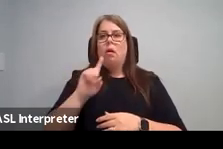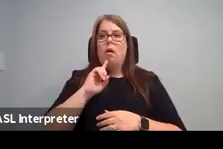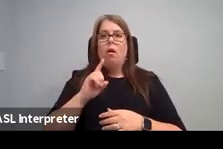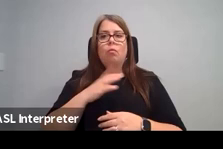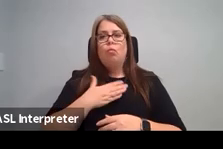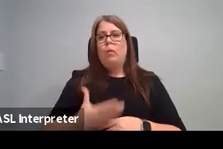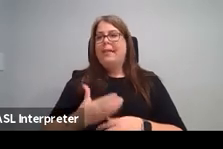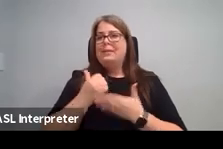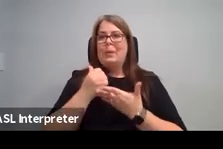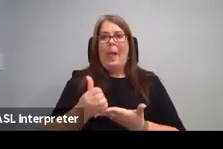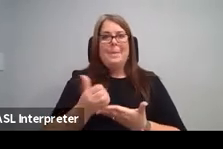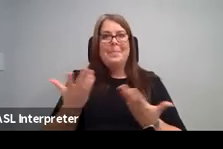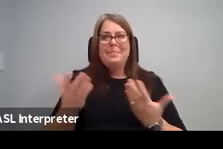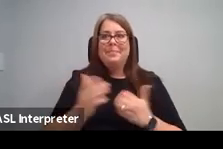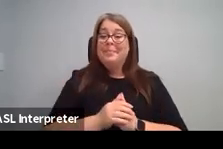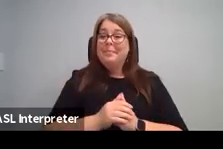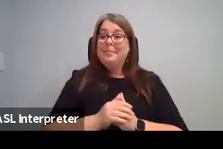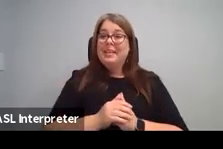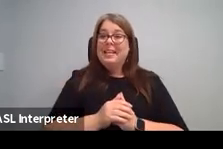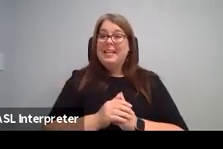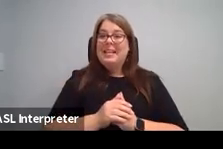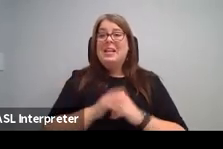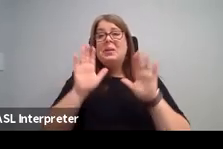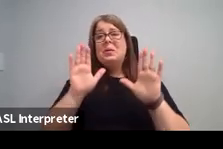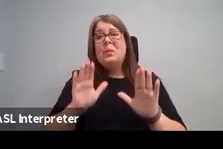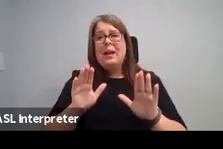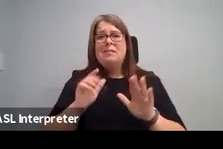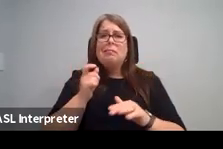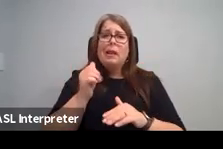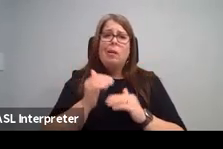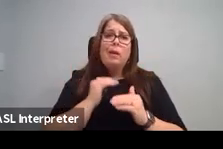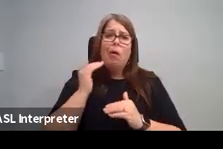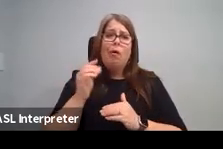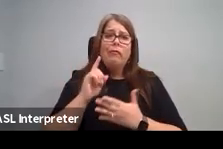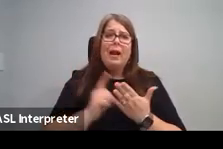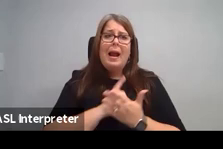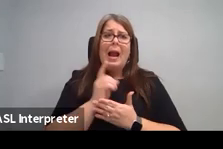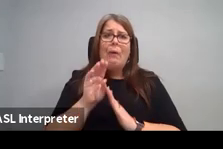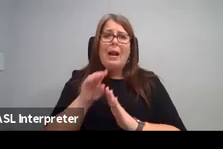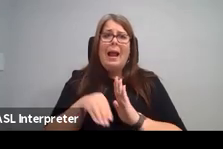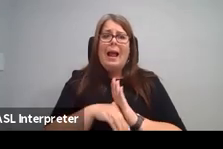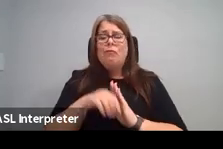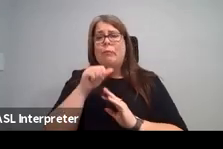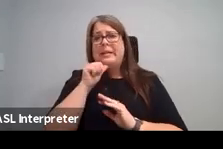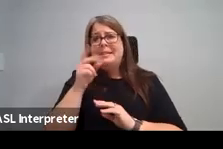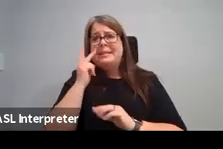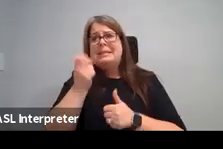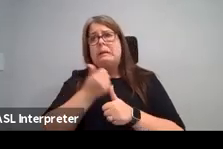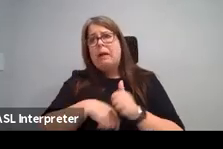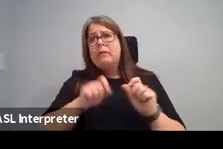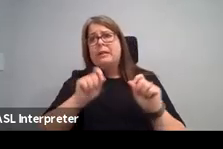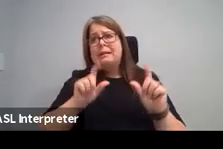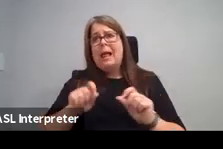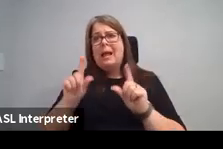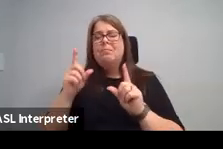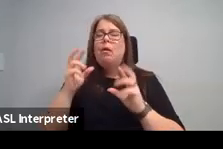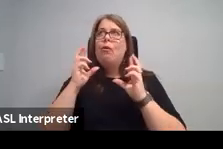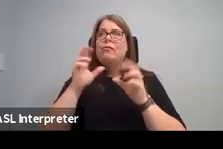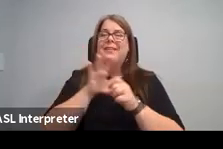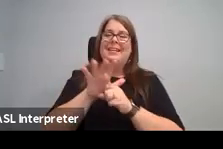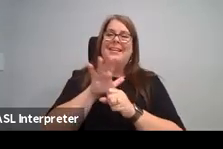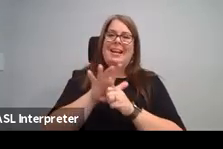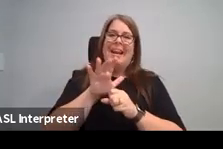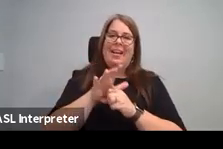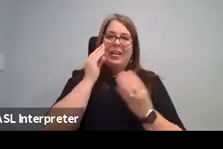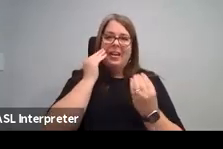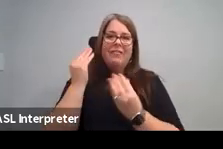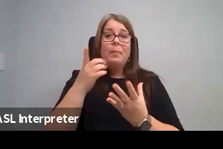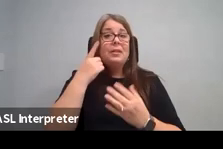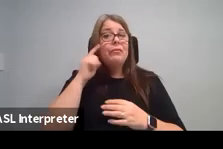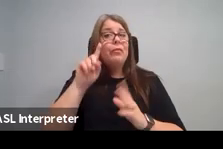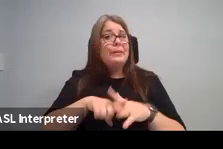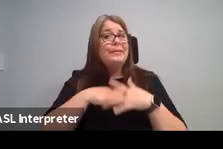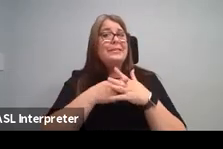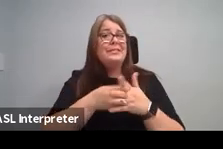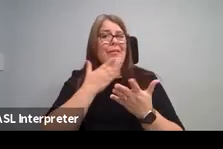Jewyl Alderson Clarke, SDCOE: Right. We didn't quite make it in an hour and a half, through every slide. But hopefully, hopefully that fire hose of information will get you through the beginnings of the work you're doing. Keep up the amazing work.